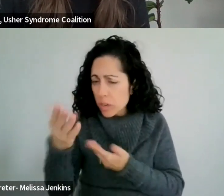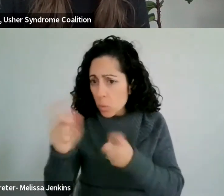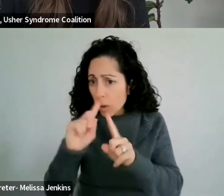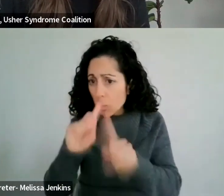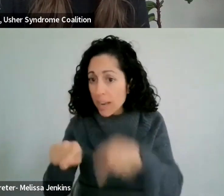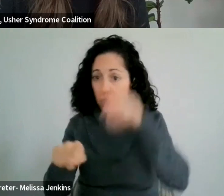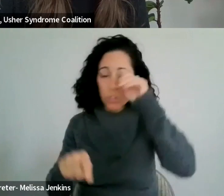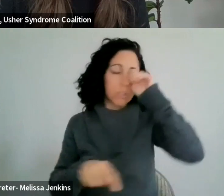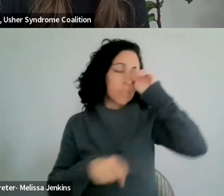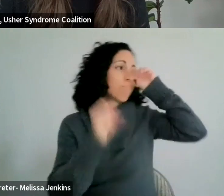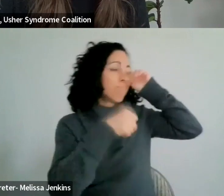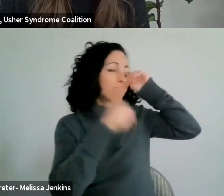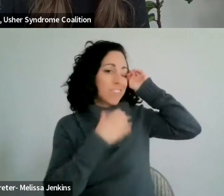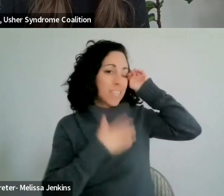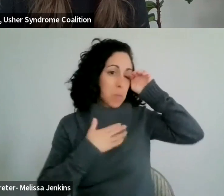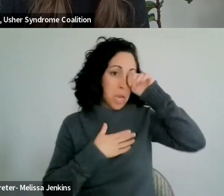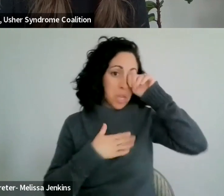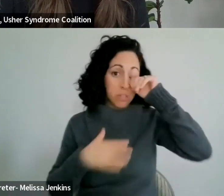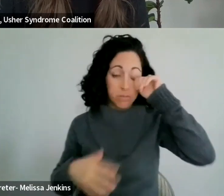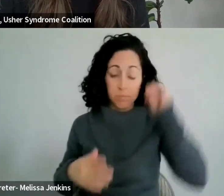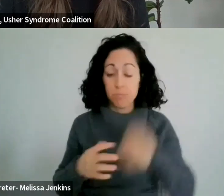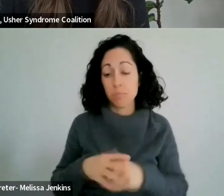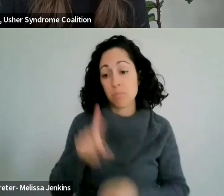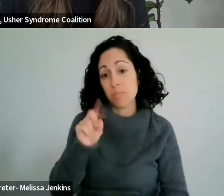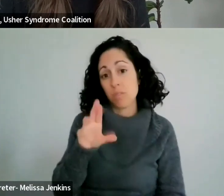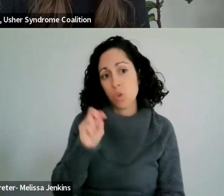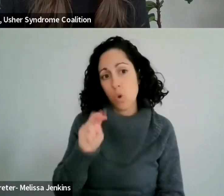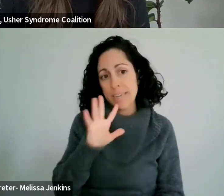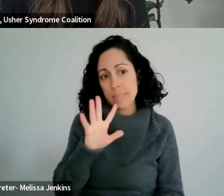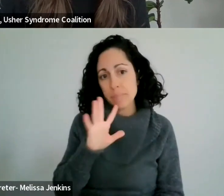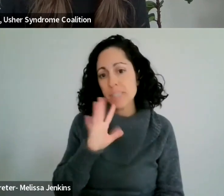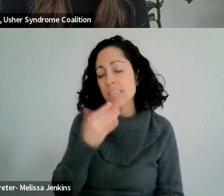Yes. Doreen speaking. Thank you. Thank you, Shaun, for the question.